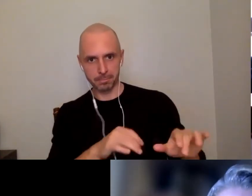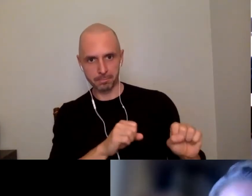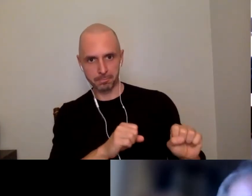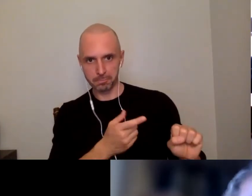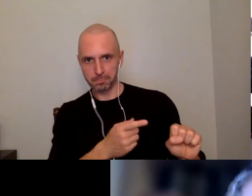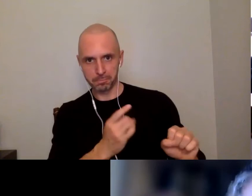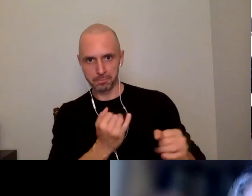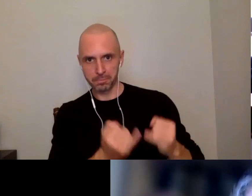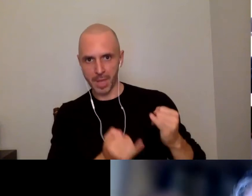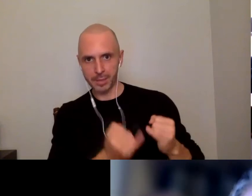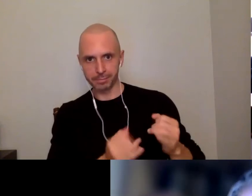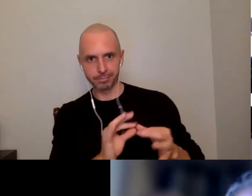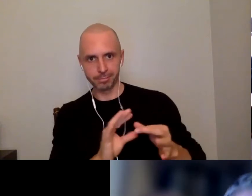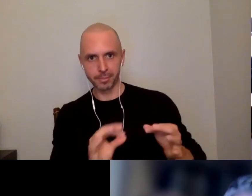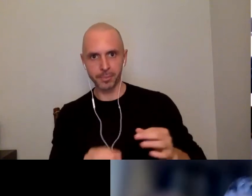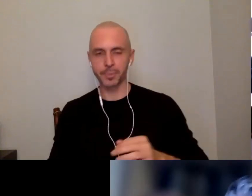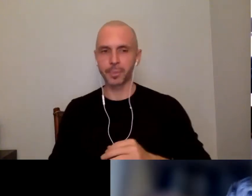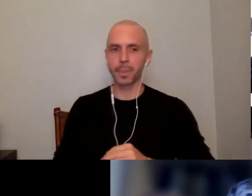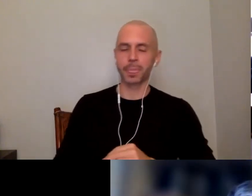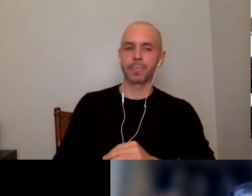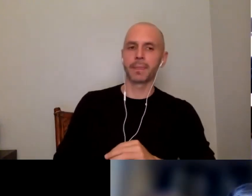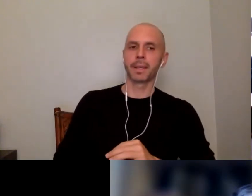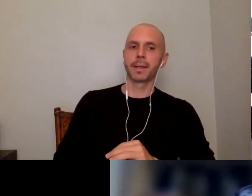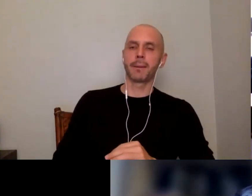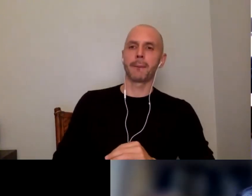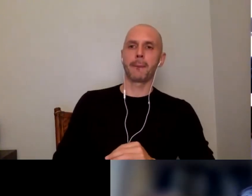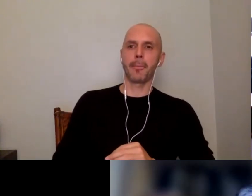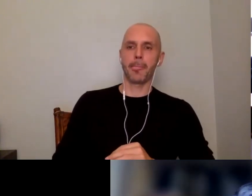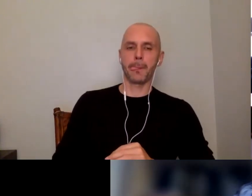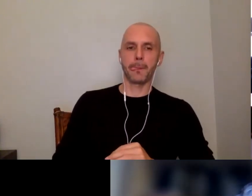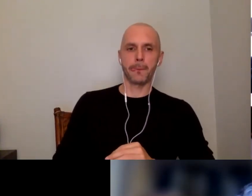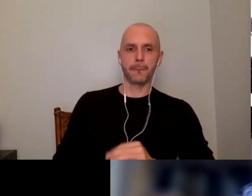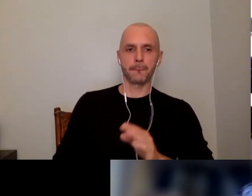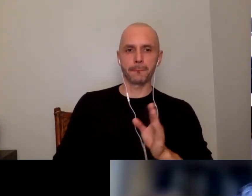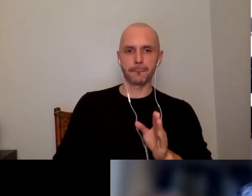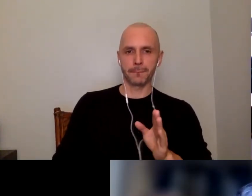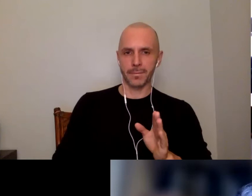is because i remember one time i had a curator come from the MOMA in New York and was looking